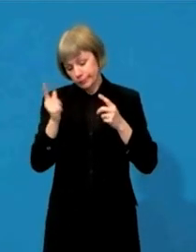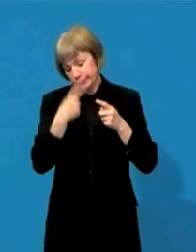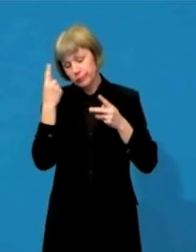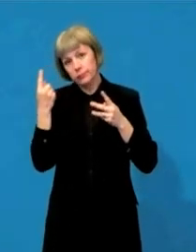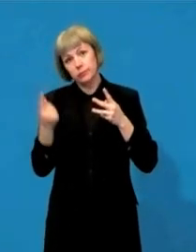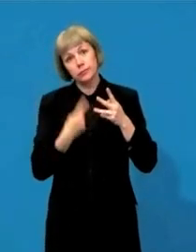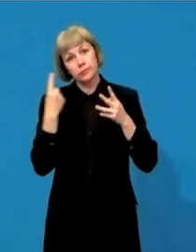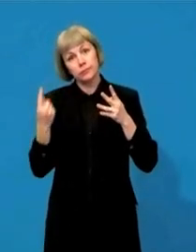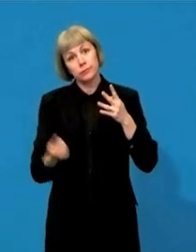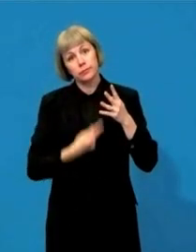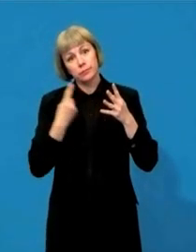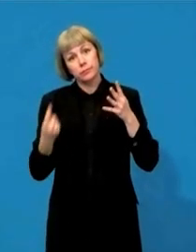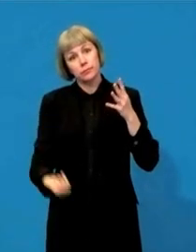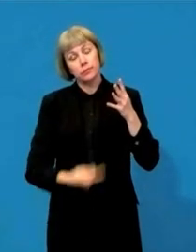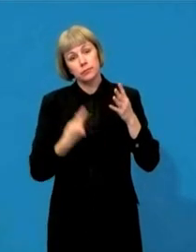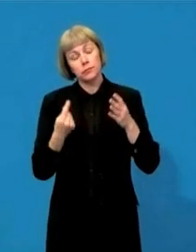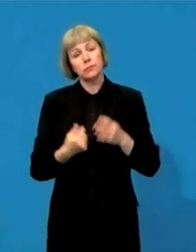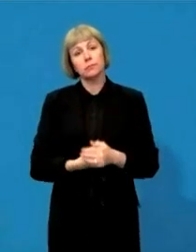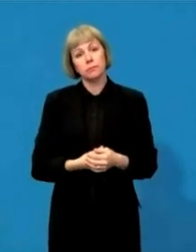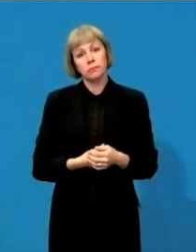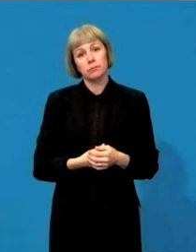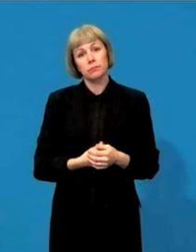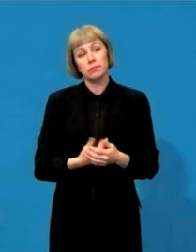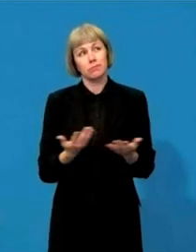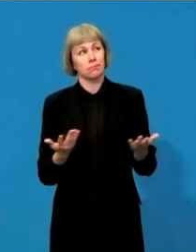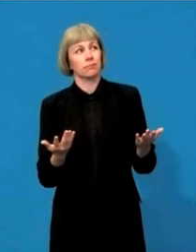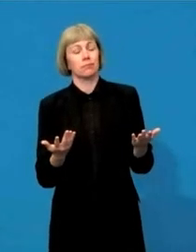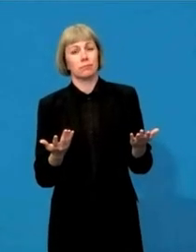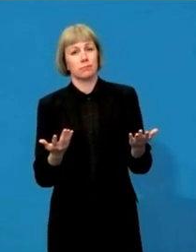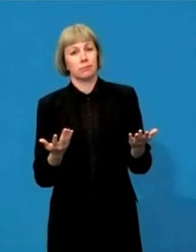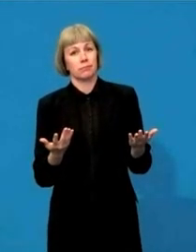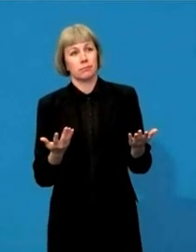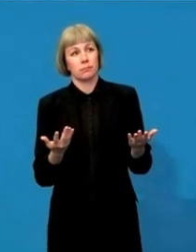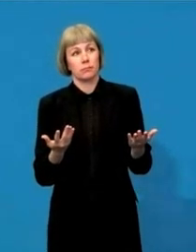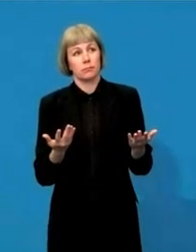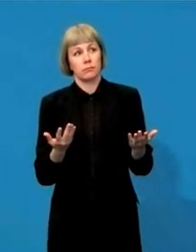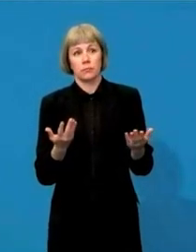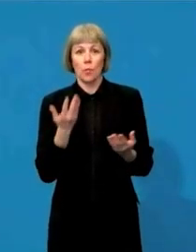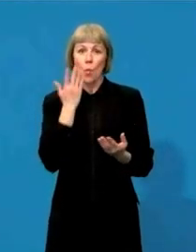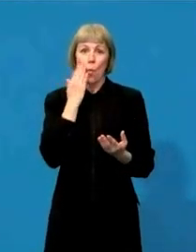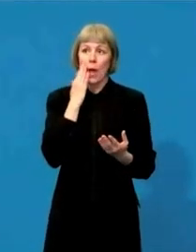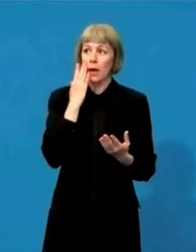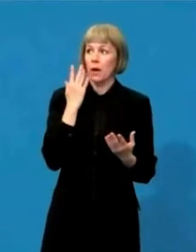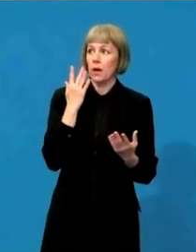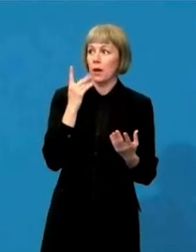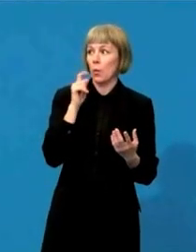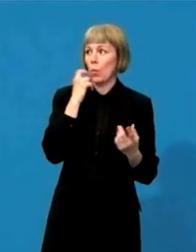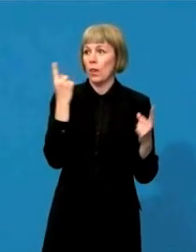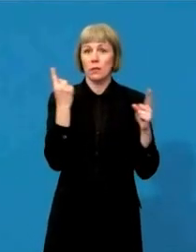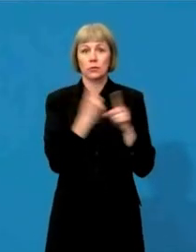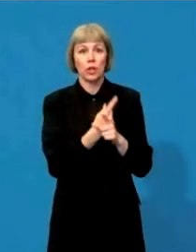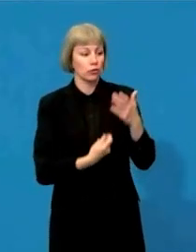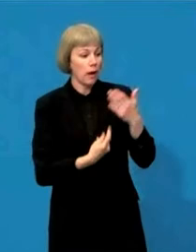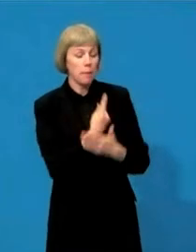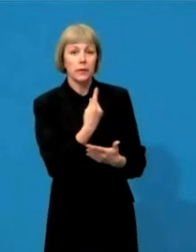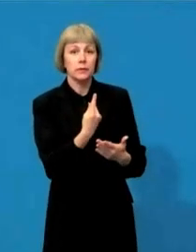you get - you wonder when things will change for the better for people on the ground.